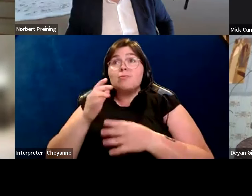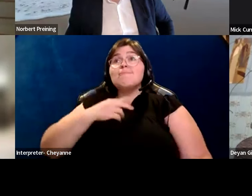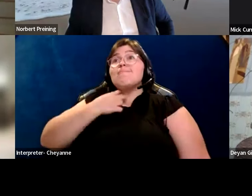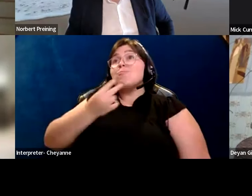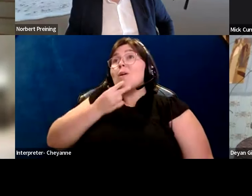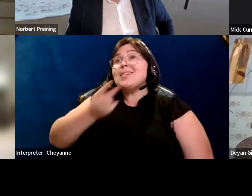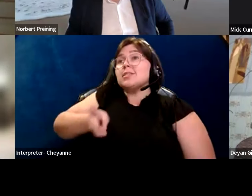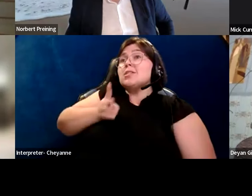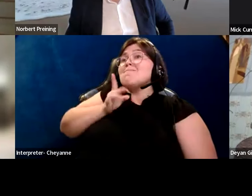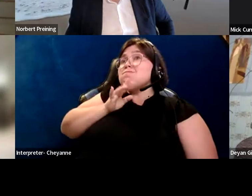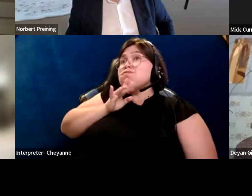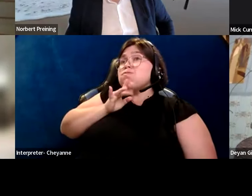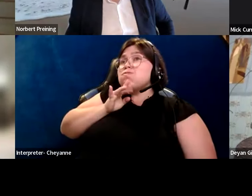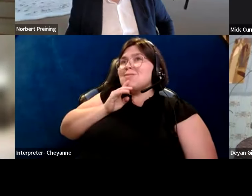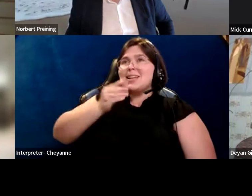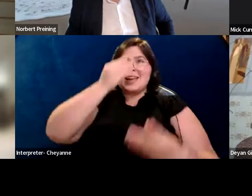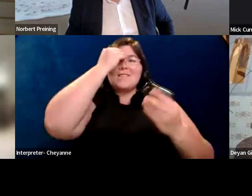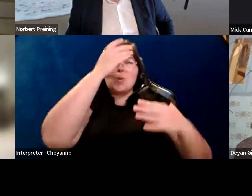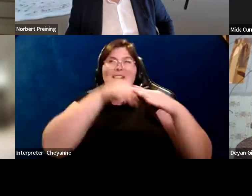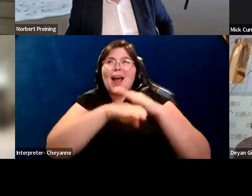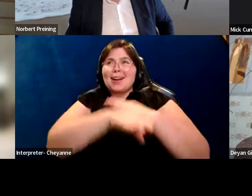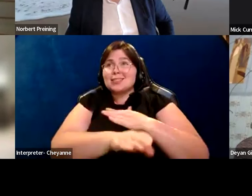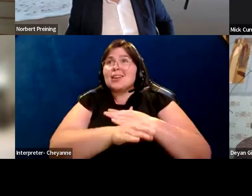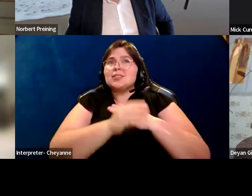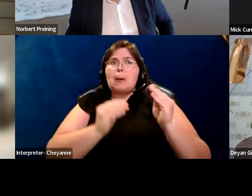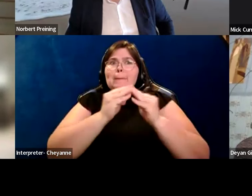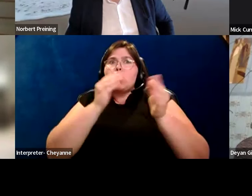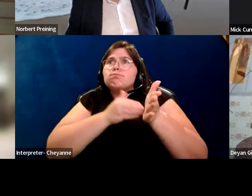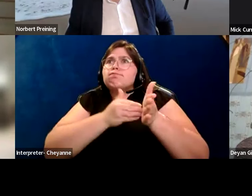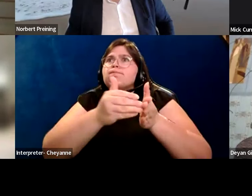And it's, of course, much easier for software such as voice input